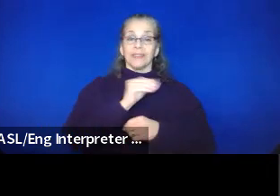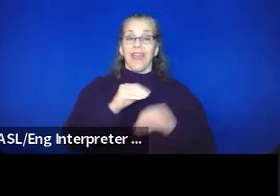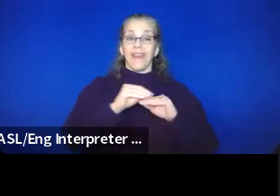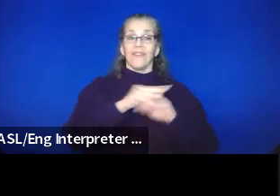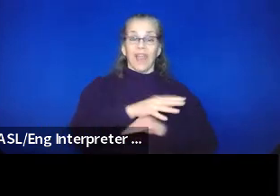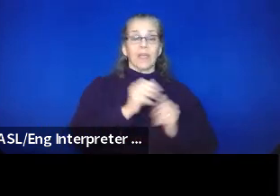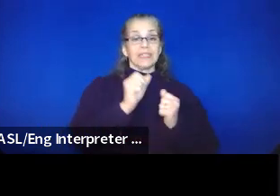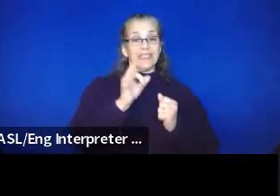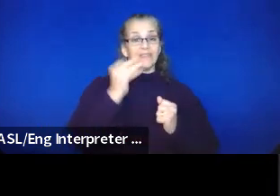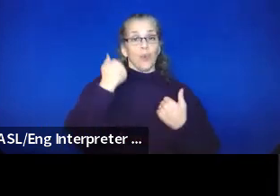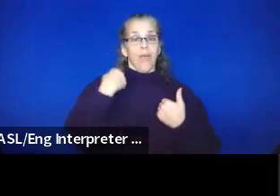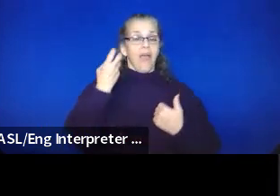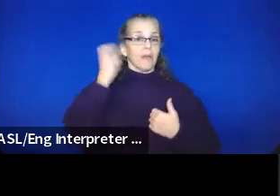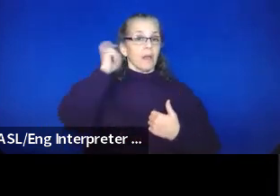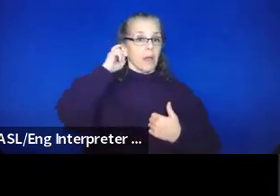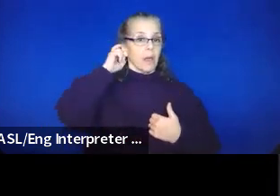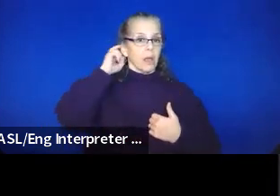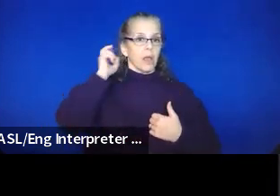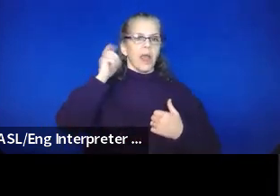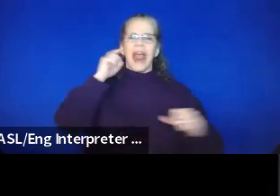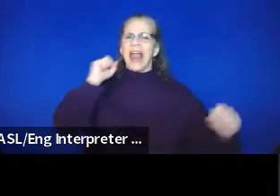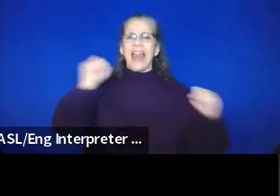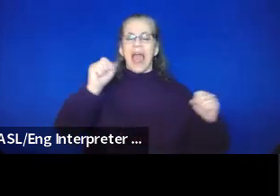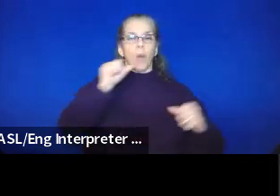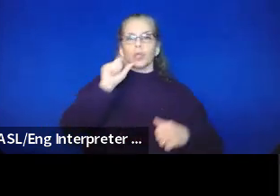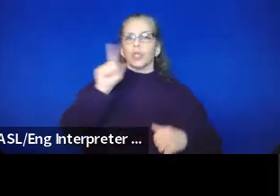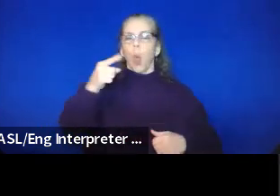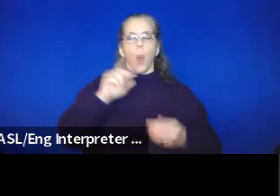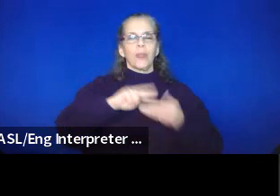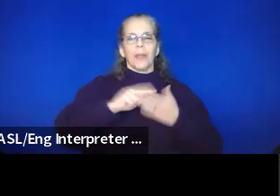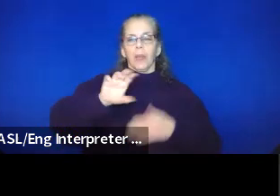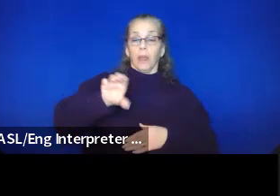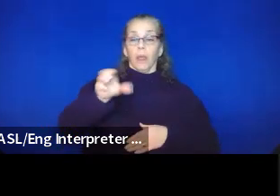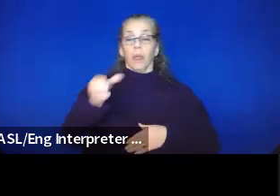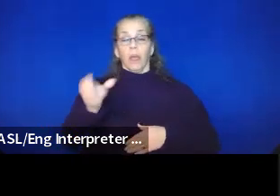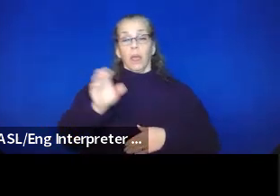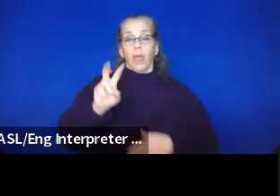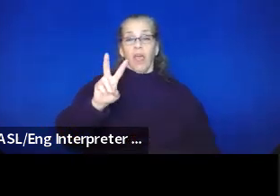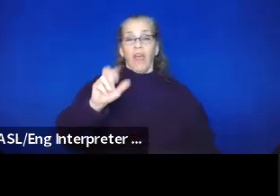Loudness doesn't mean just volume, it also means being able to detect tiny changes in